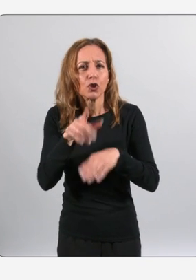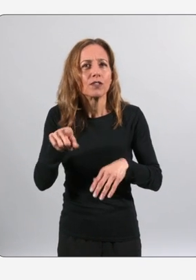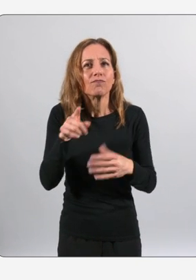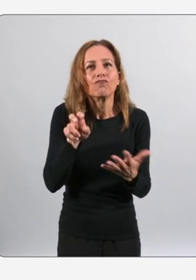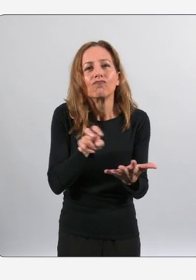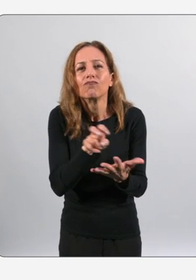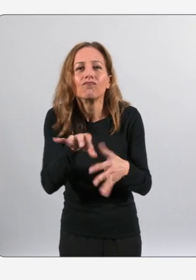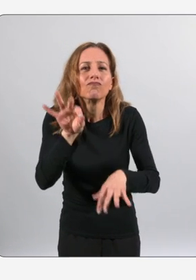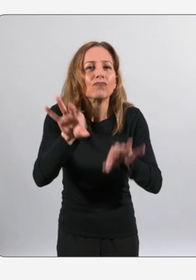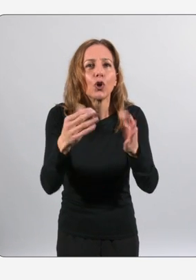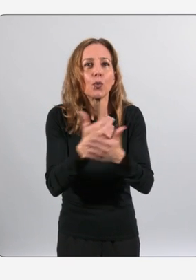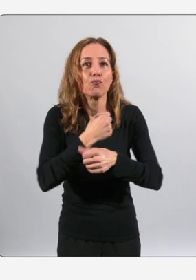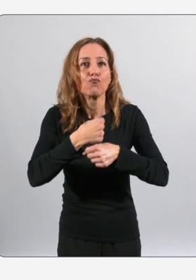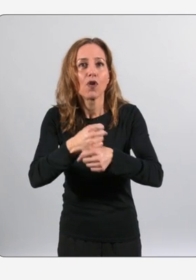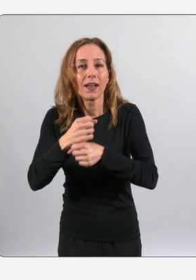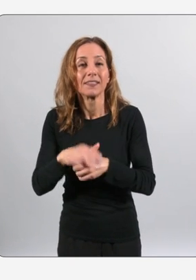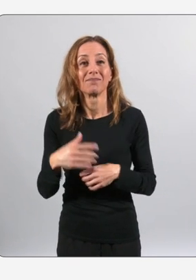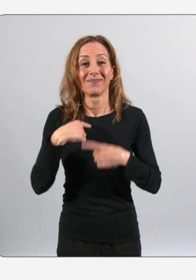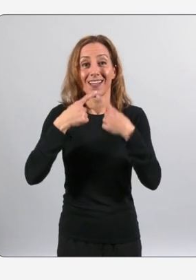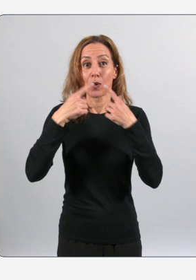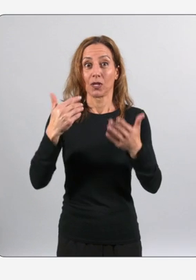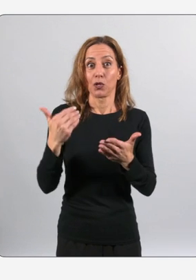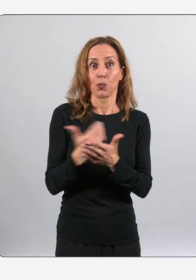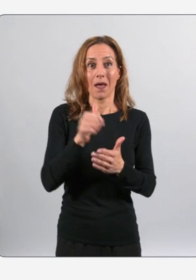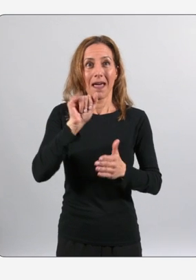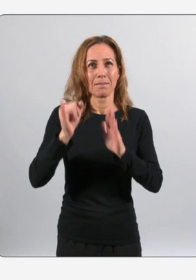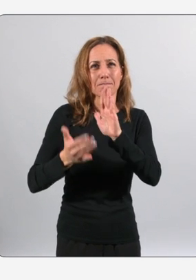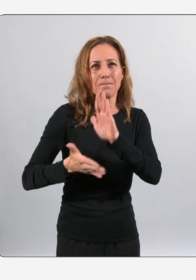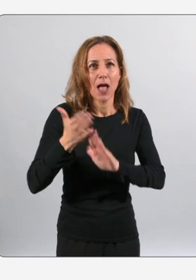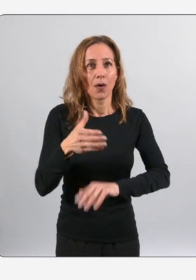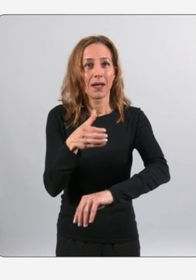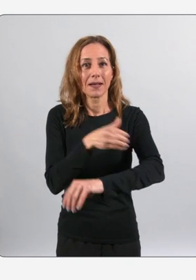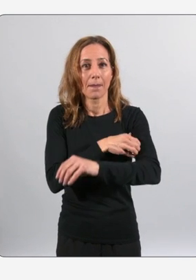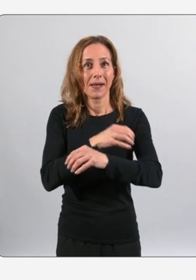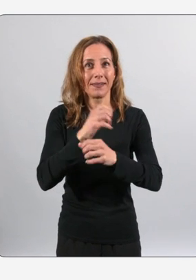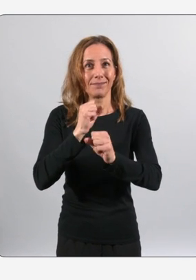We are announcing another AI powered campaign called Video View Campaigns.